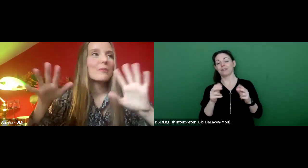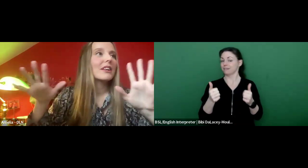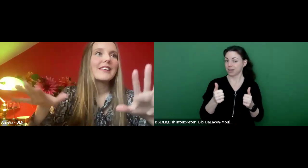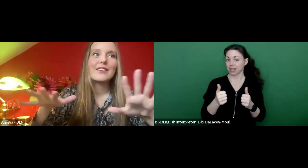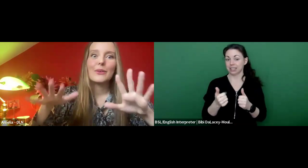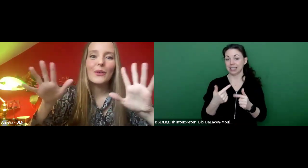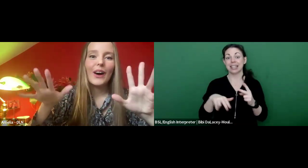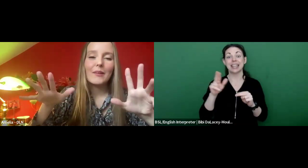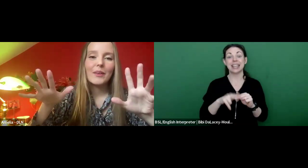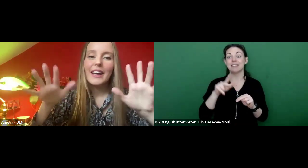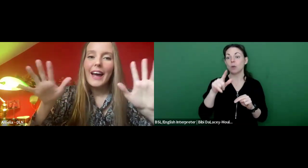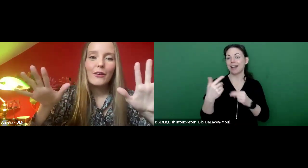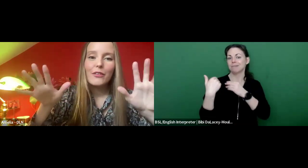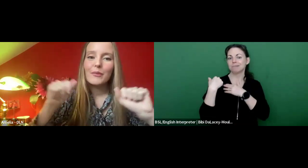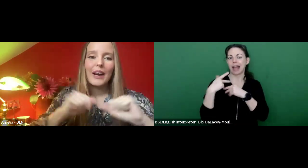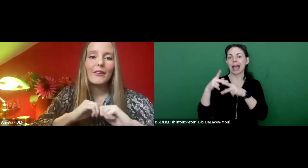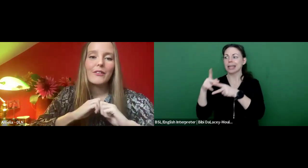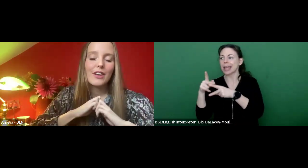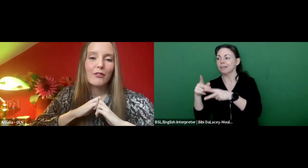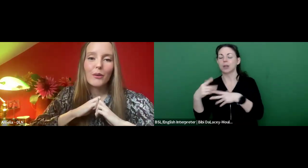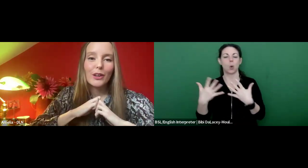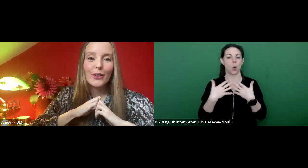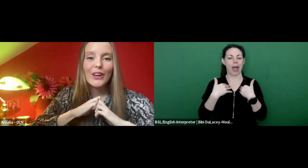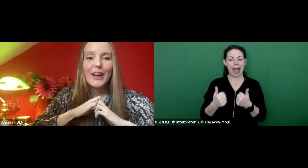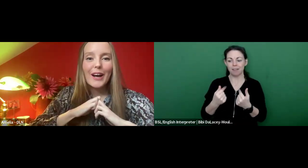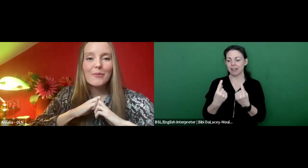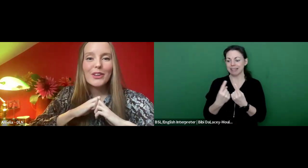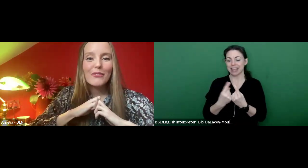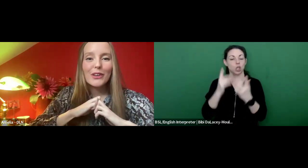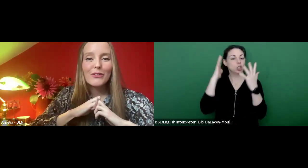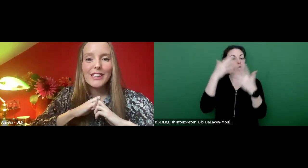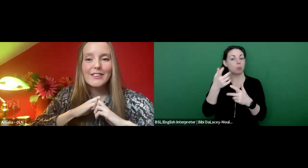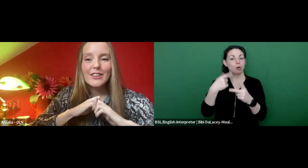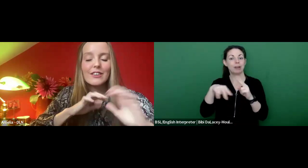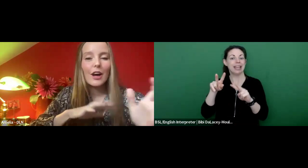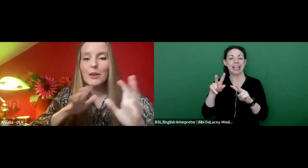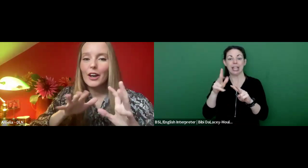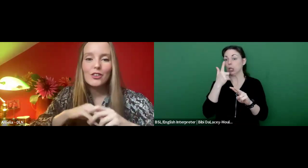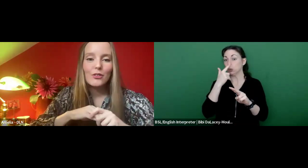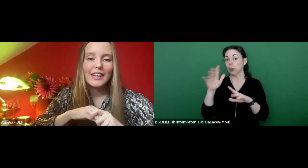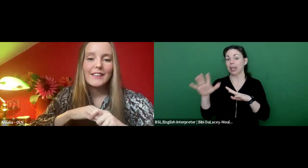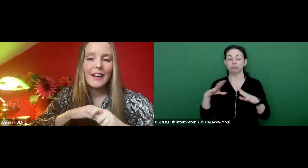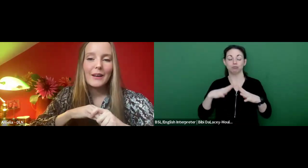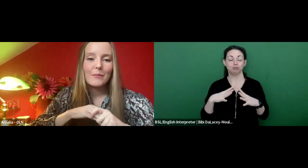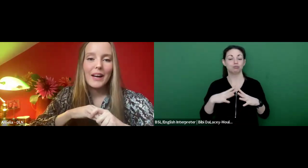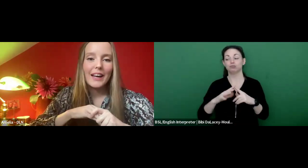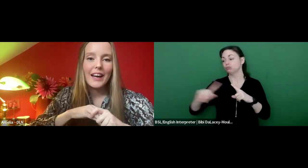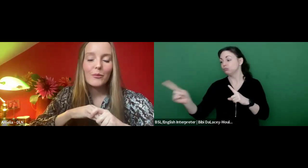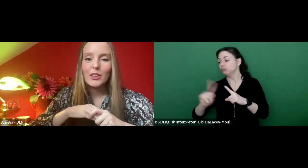responsibilities or health, health stuff going on you know, feel free to, to come and go as you need and